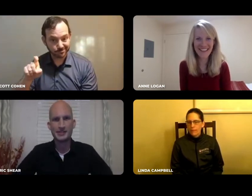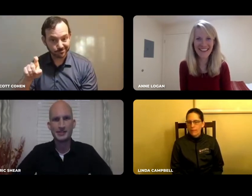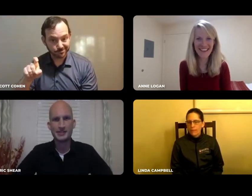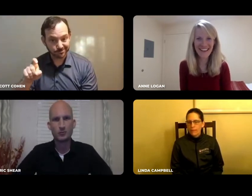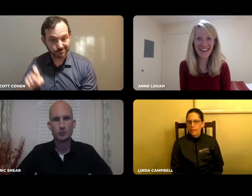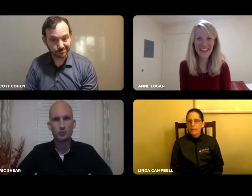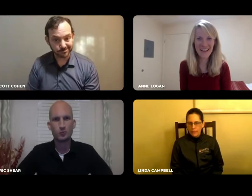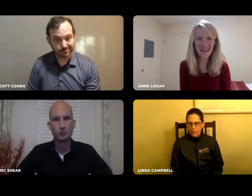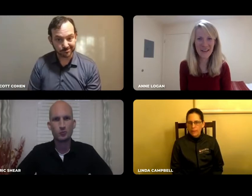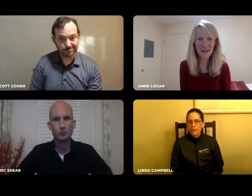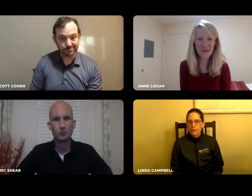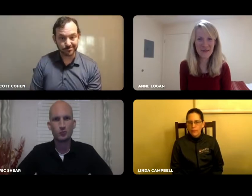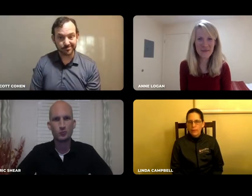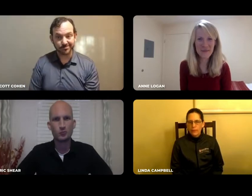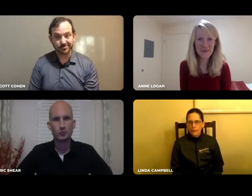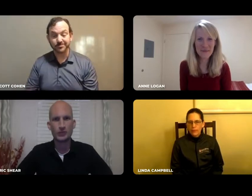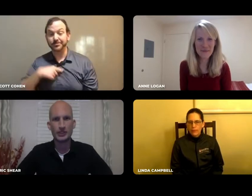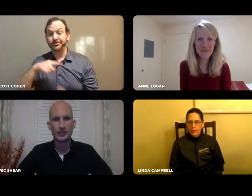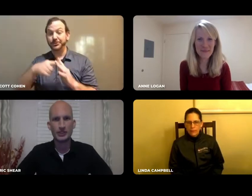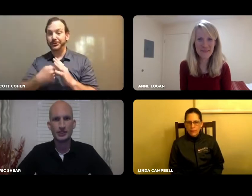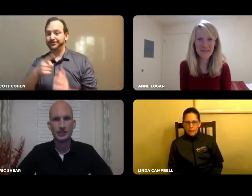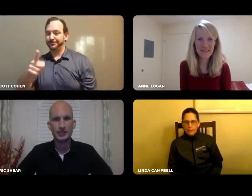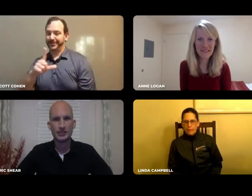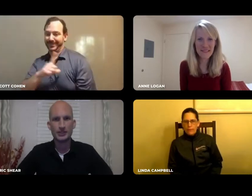You into the STEM field?